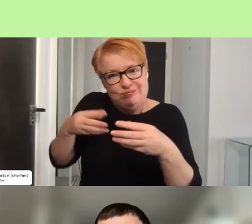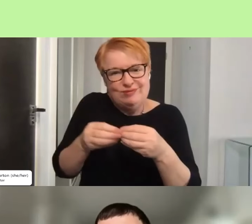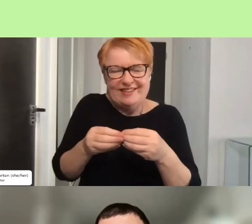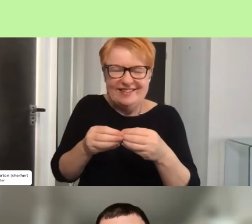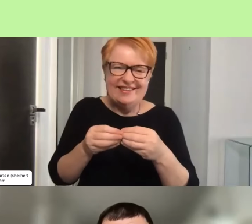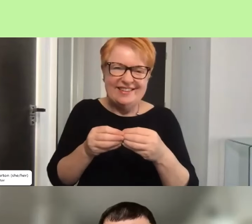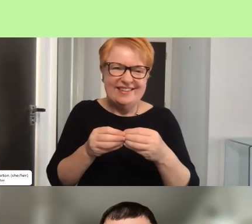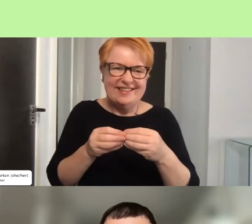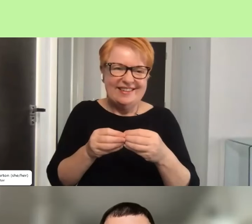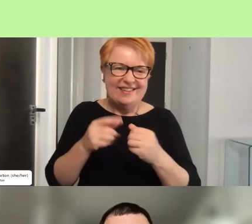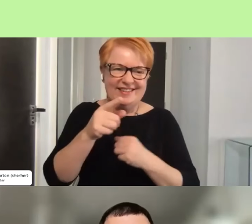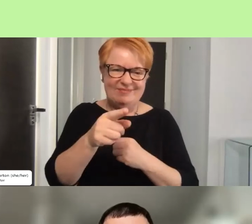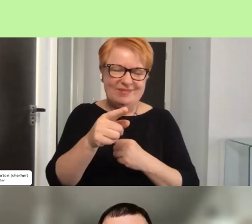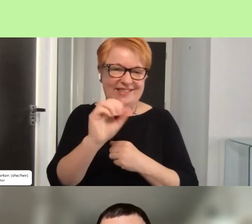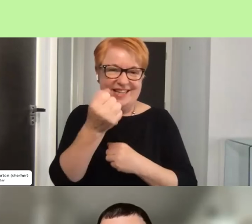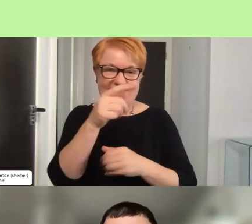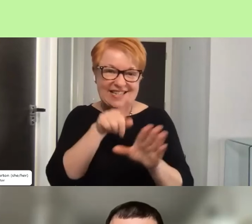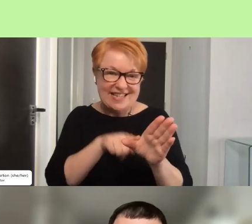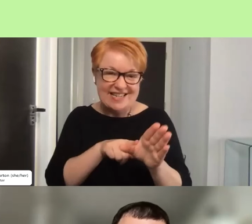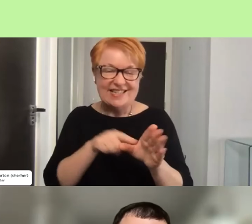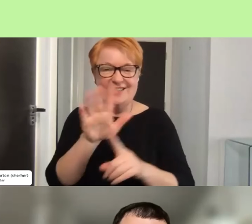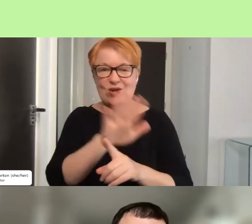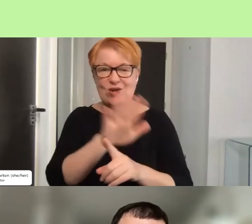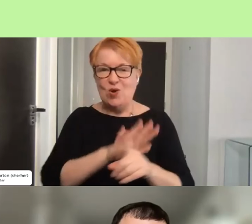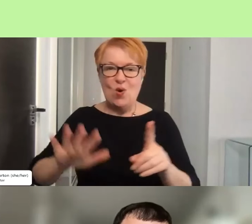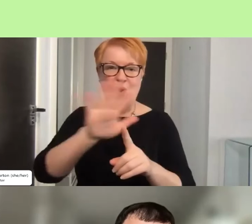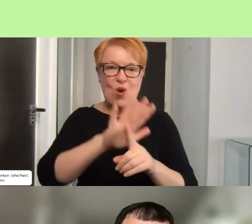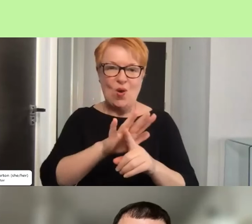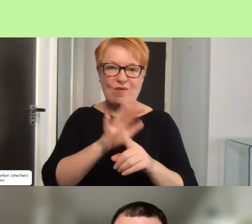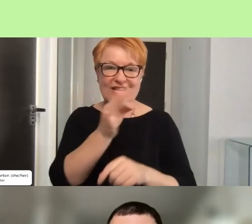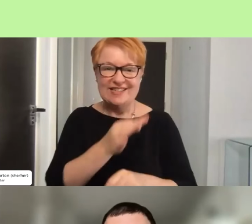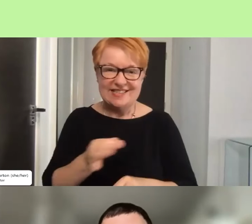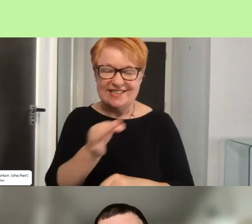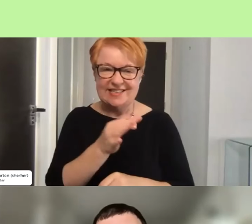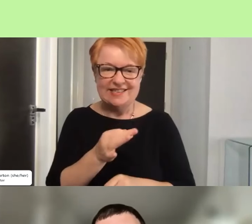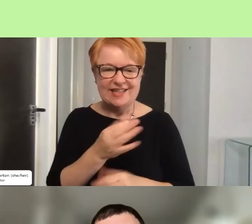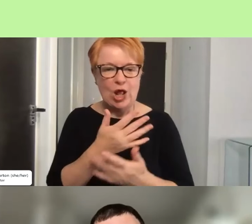University’ in multiple cities, where there are multiple stories, I'm trying to give you some structural information,